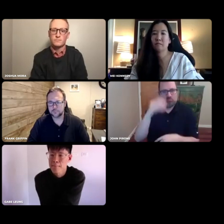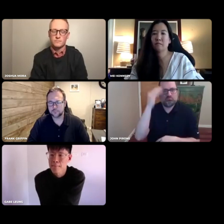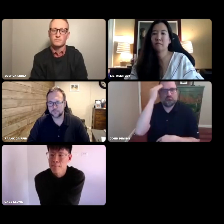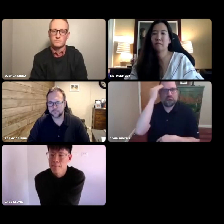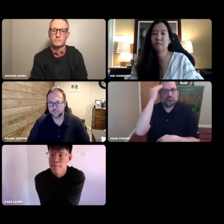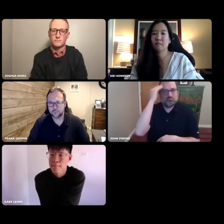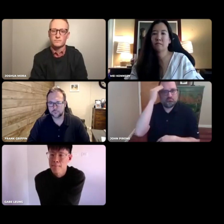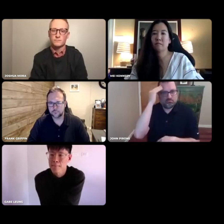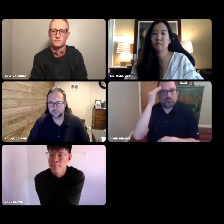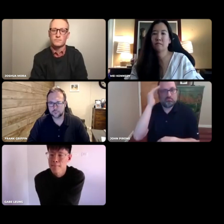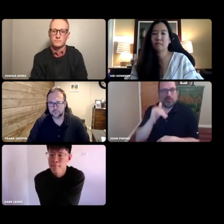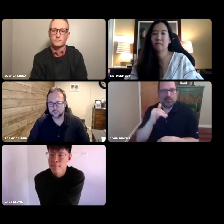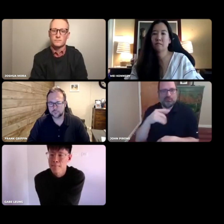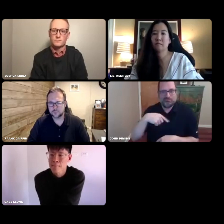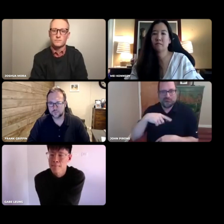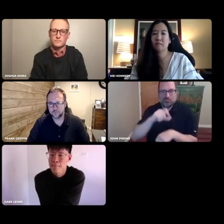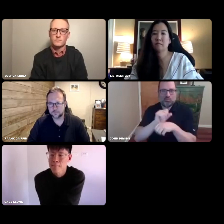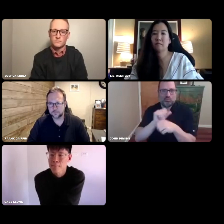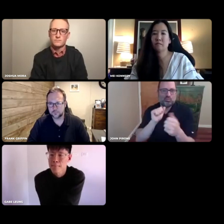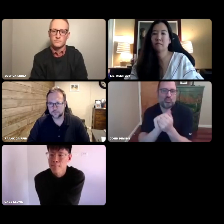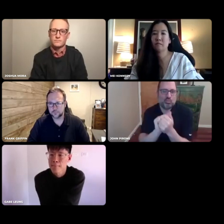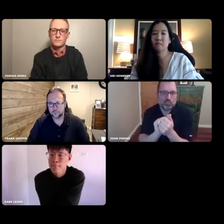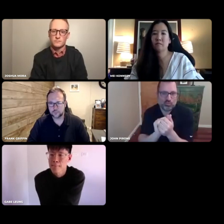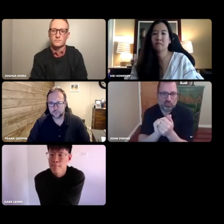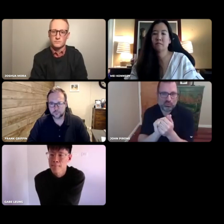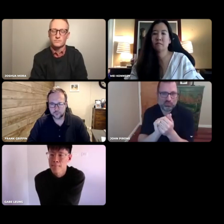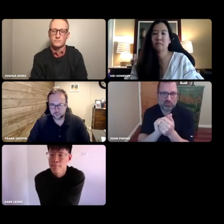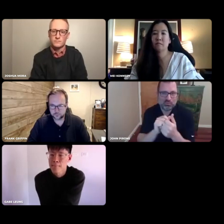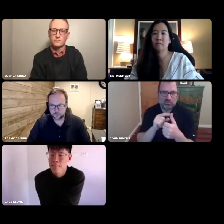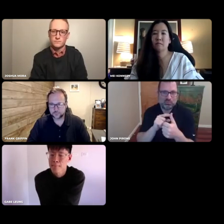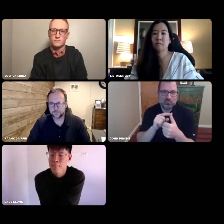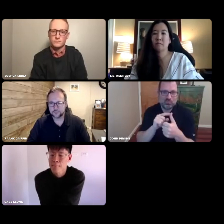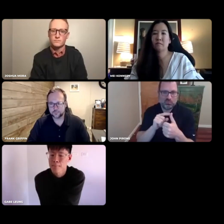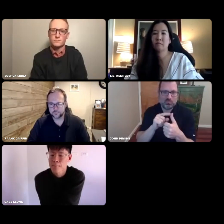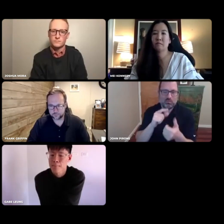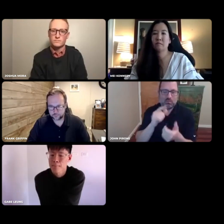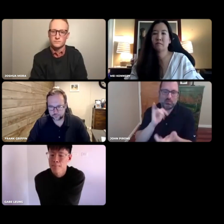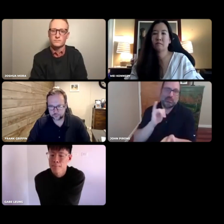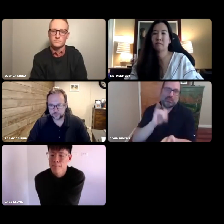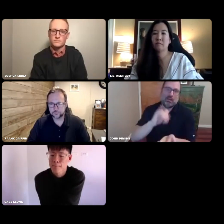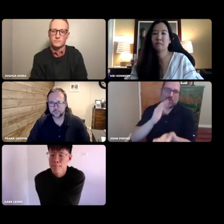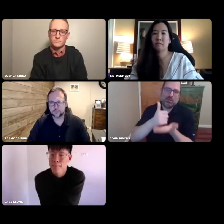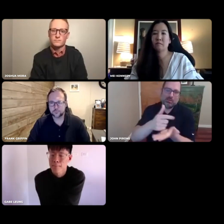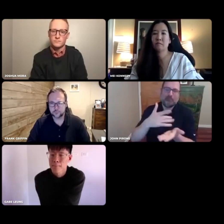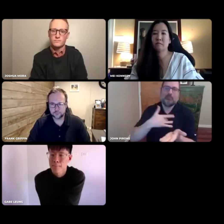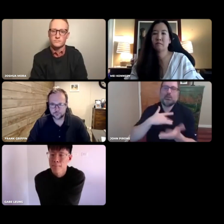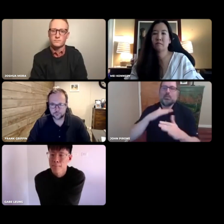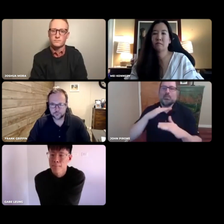We're all human and working together in this.